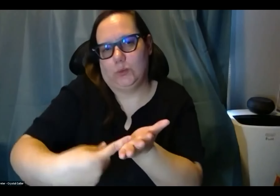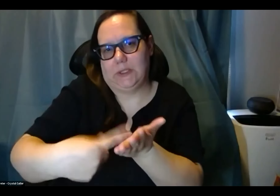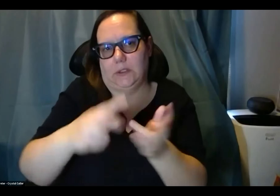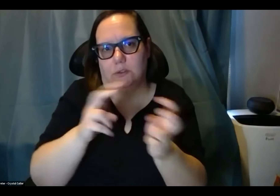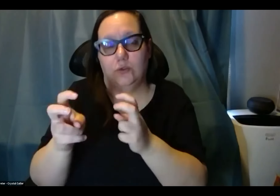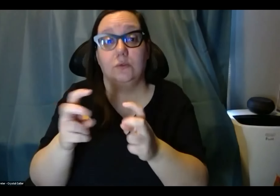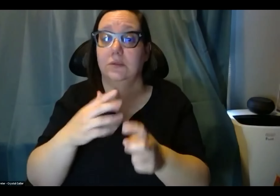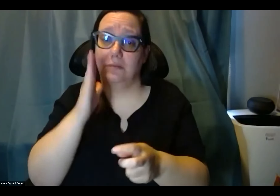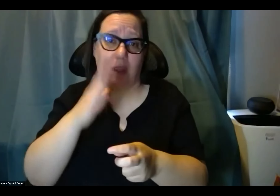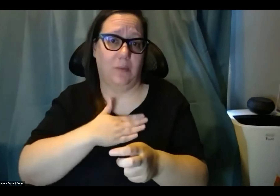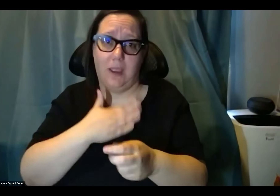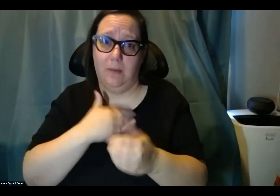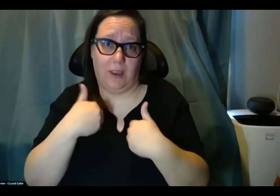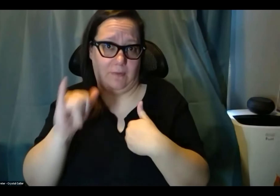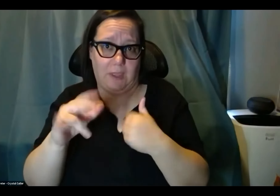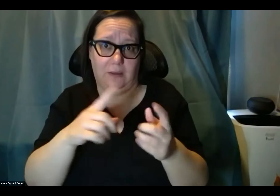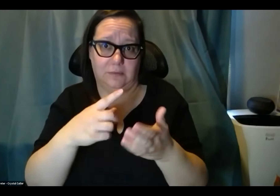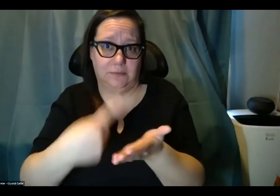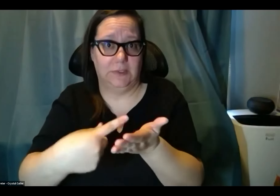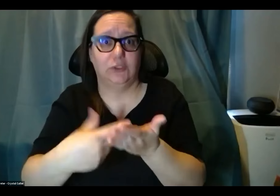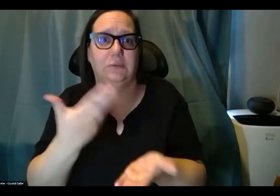about the issue, would be happy to have that discussion, maybe we can talk a little off